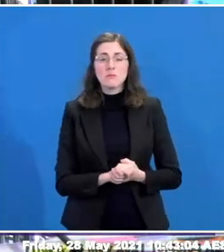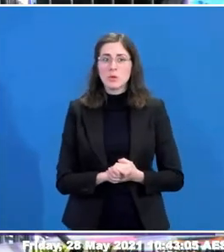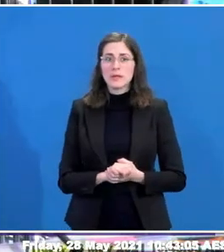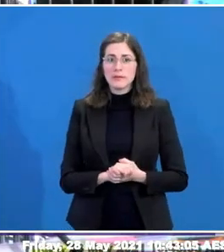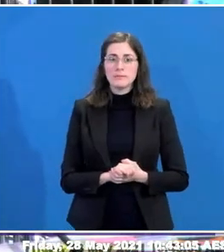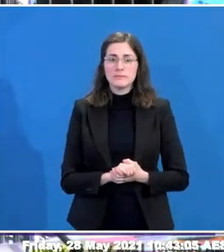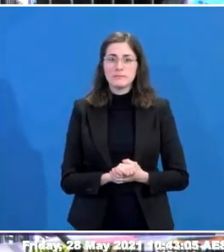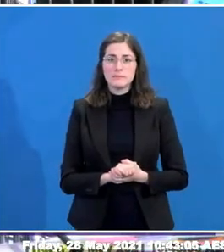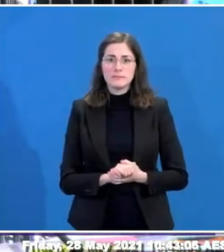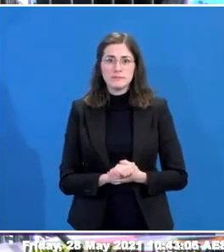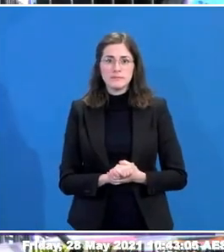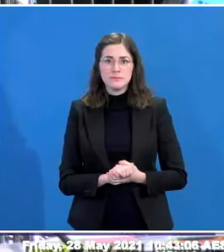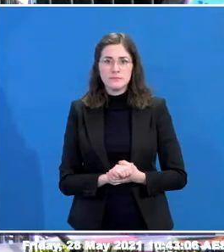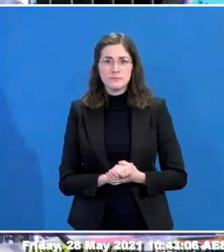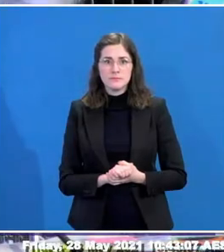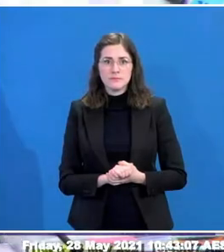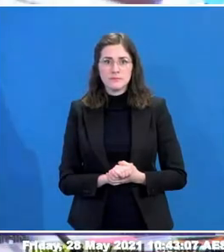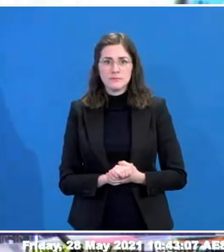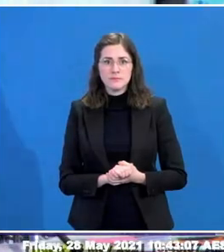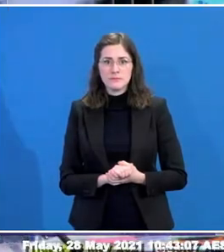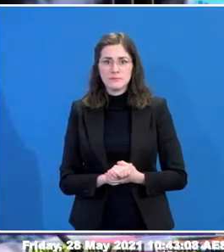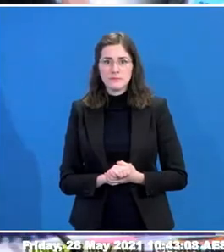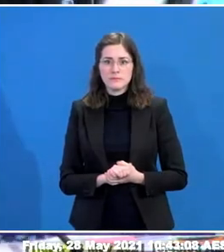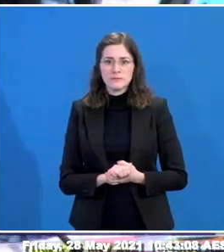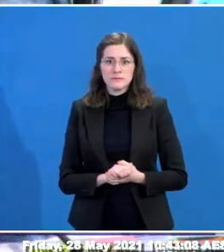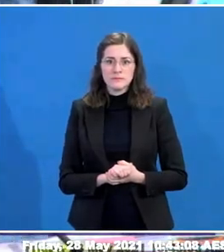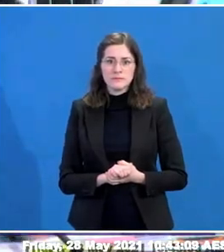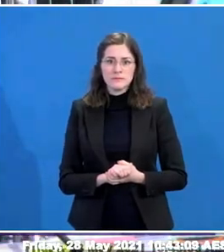You are aware, and I won't take you through all of the Piaud